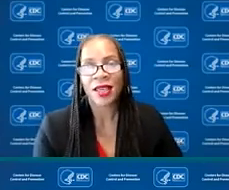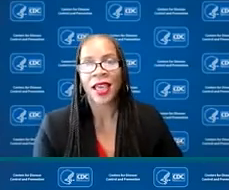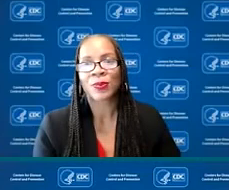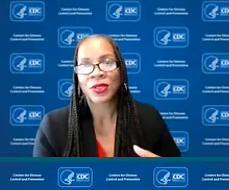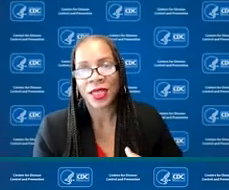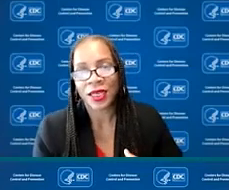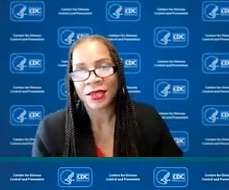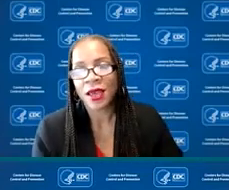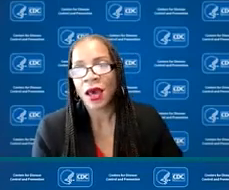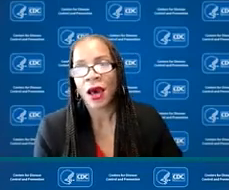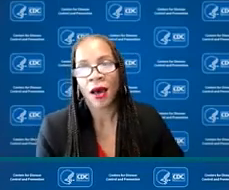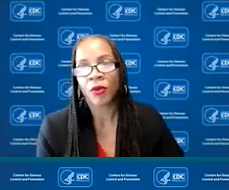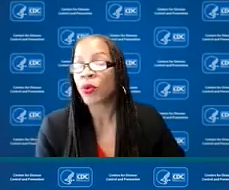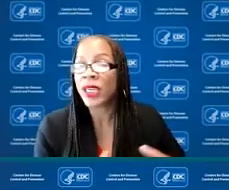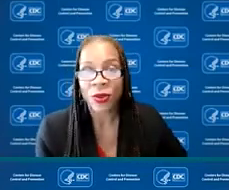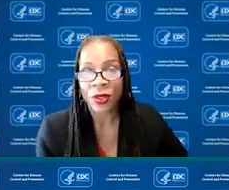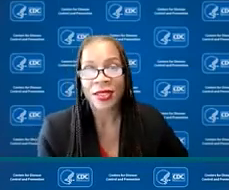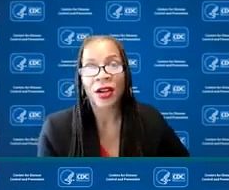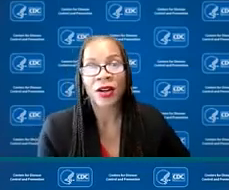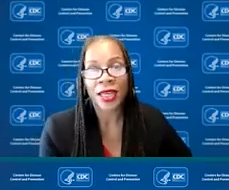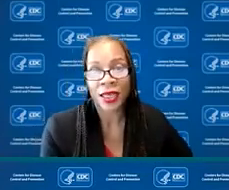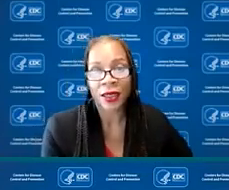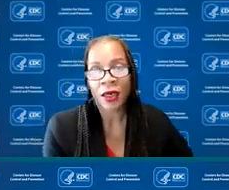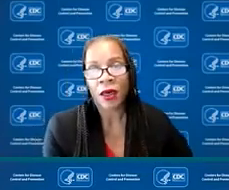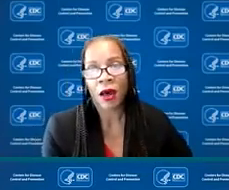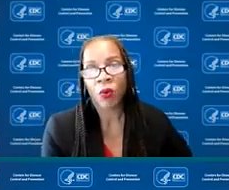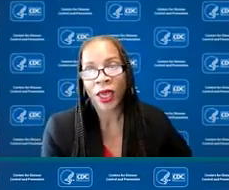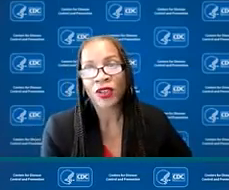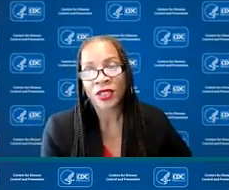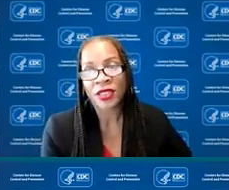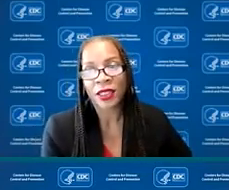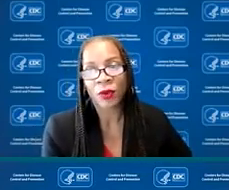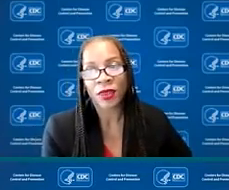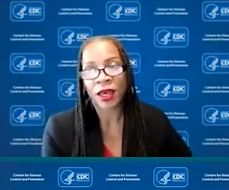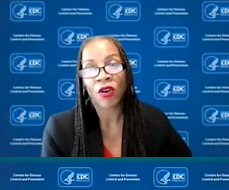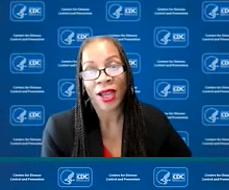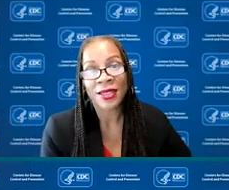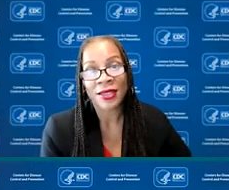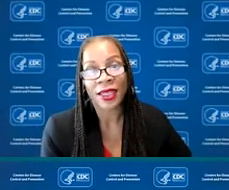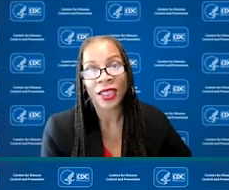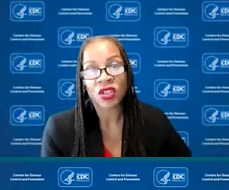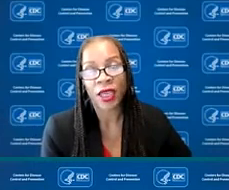expertise, resources that are needed when you’re dealing with a crisis that can change.